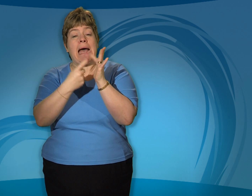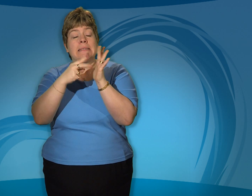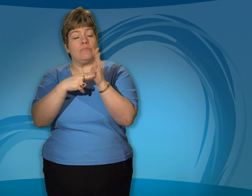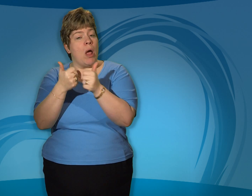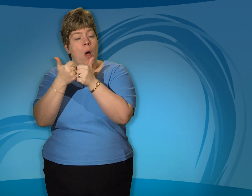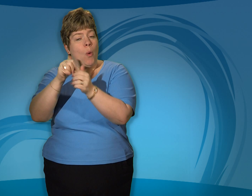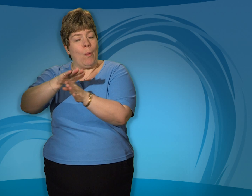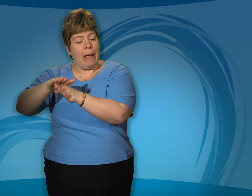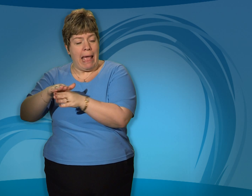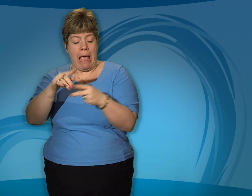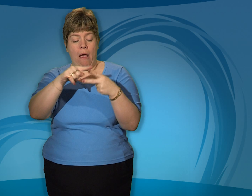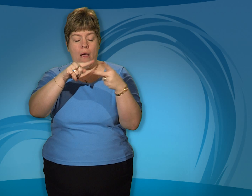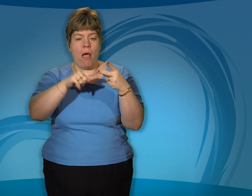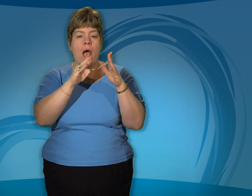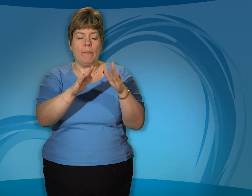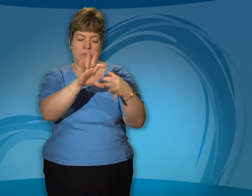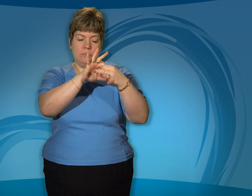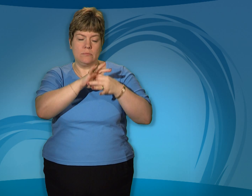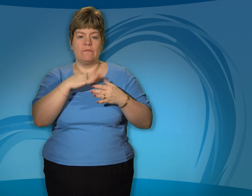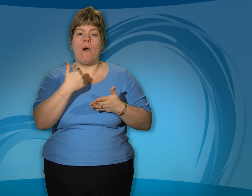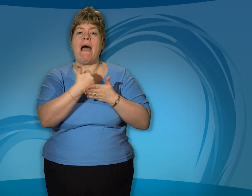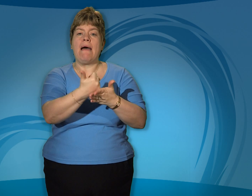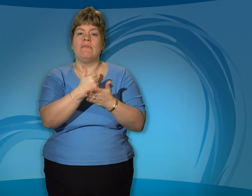please contact us for advice.